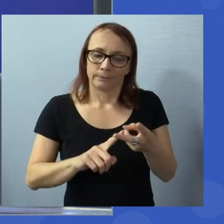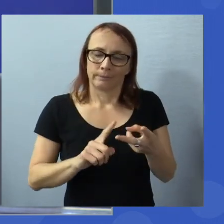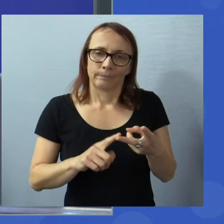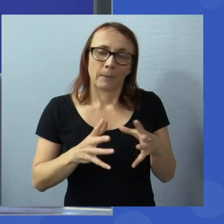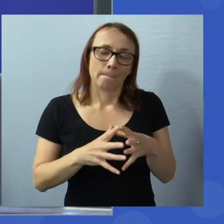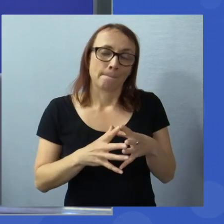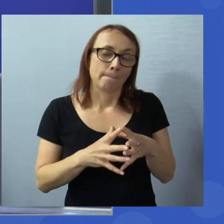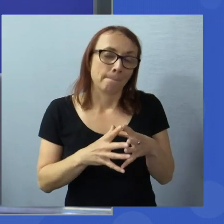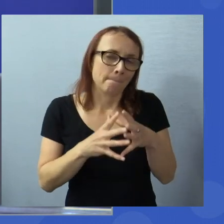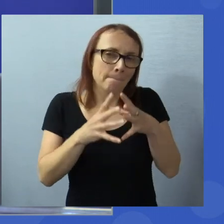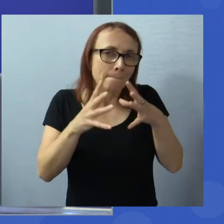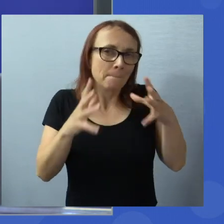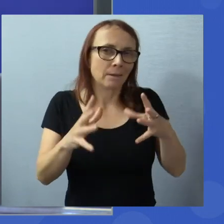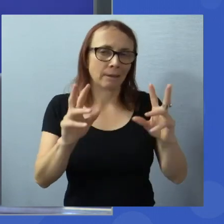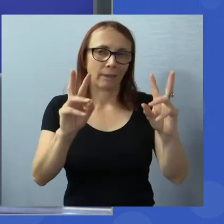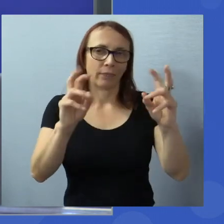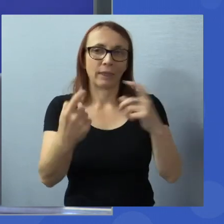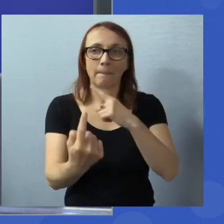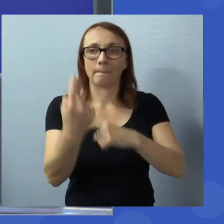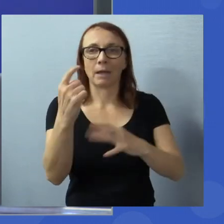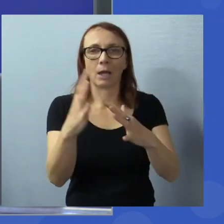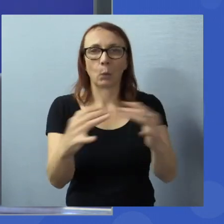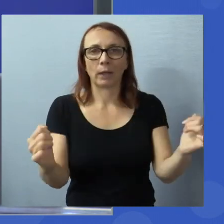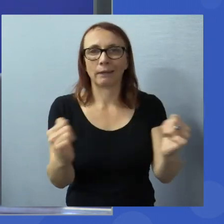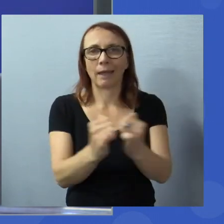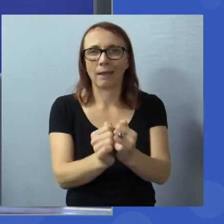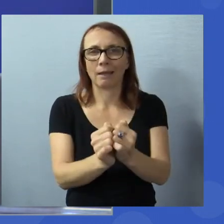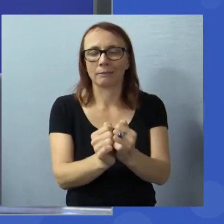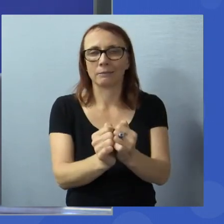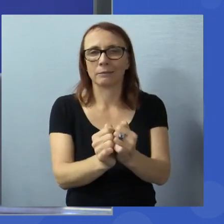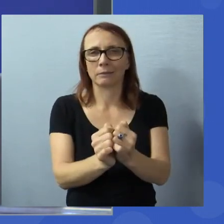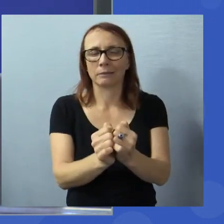that we had in last weekend in priorities and I think is another aspect